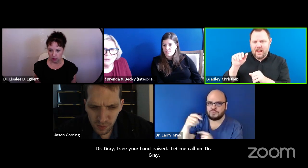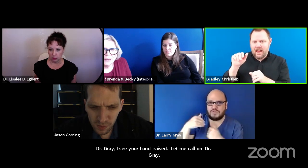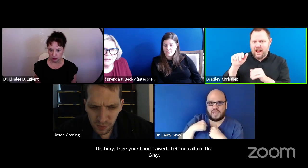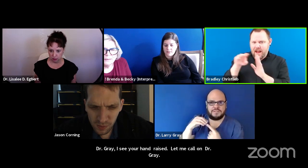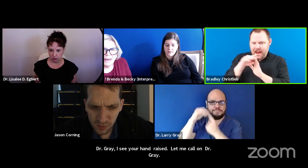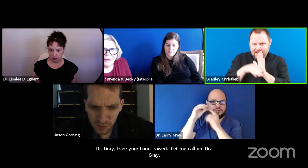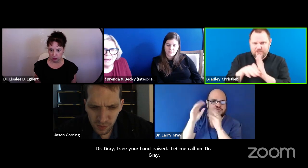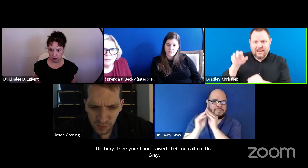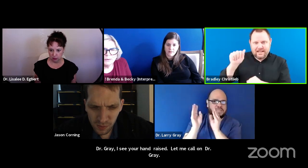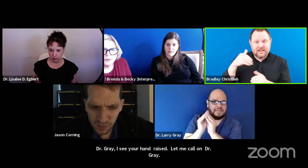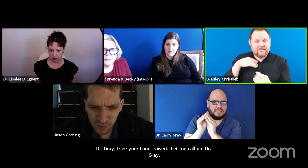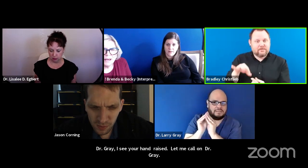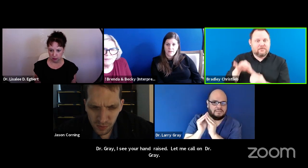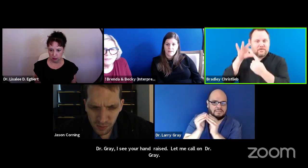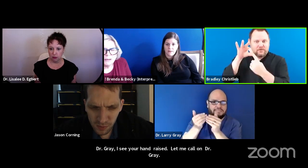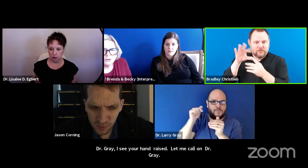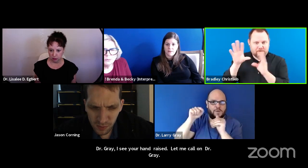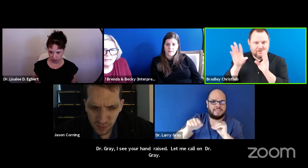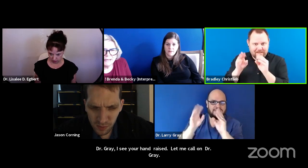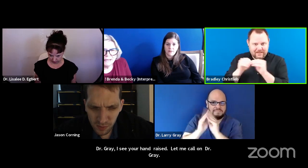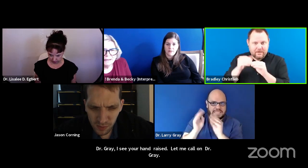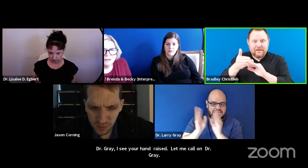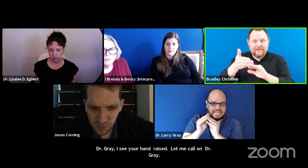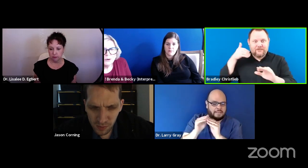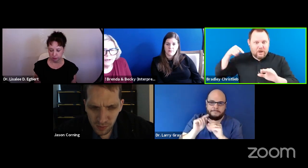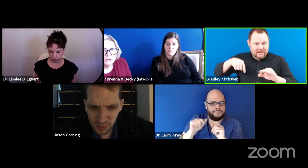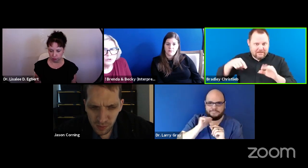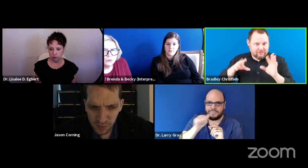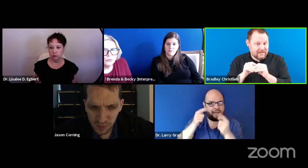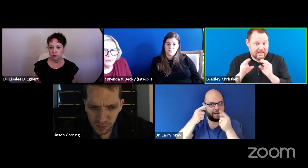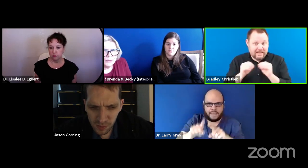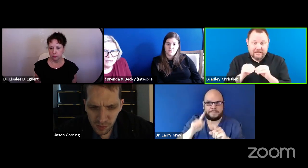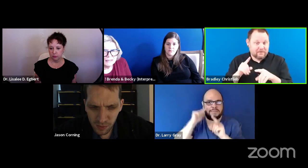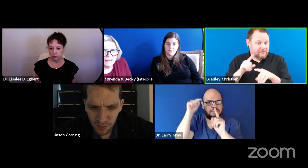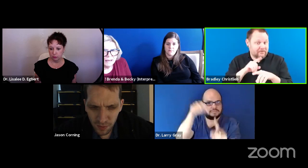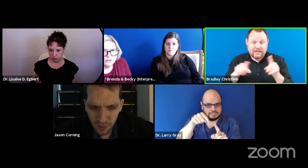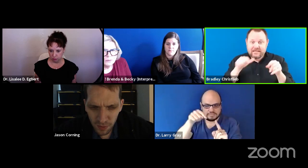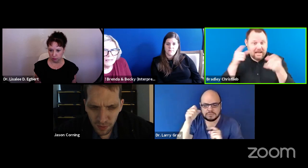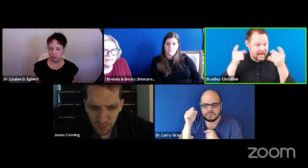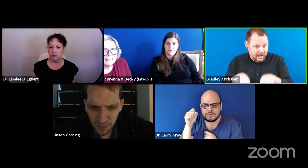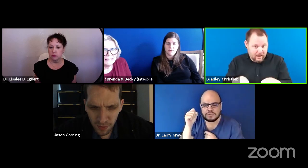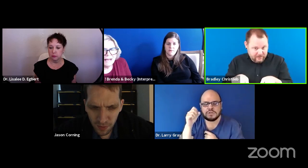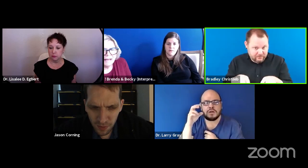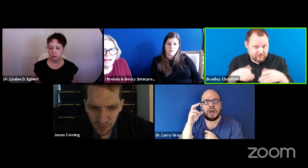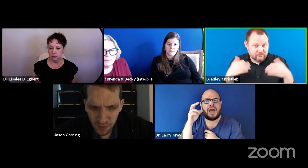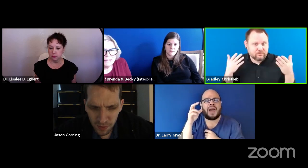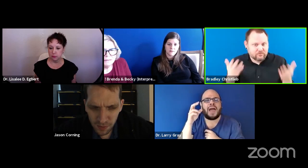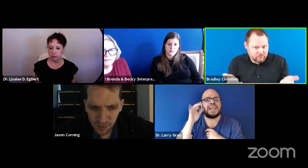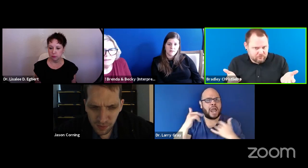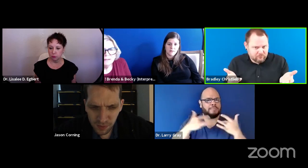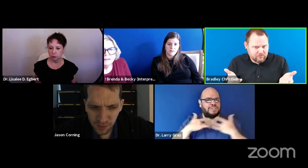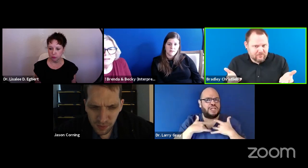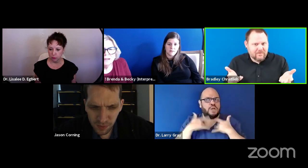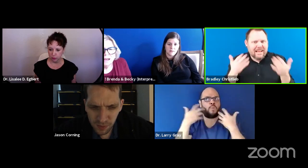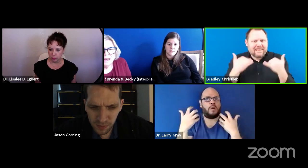With item a, we were supposed to have a special meeting prior to this council meeting. It did not happen.